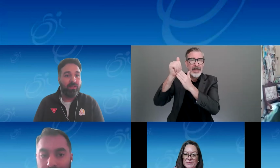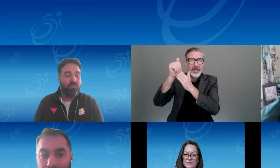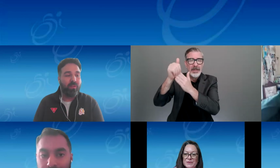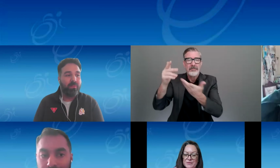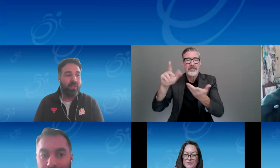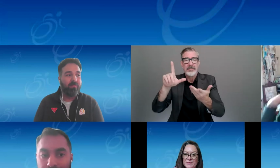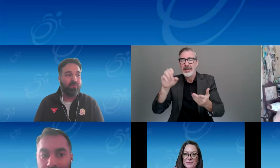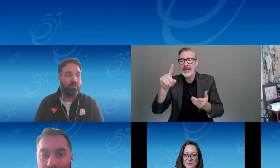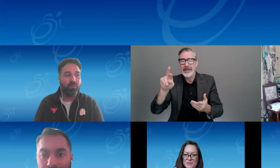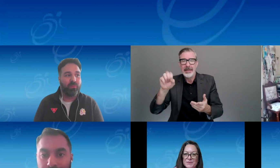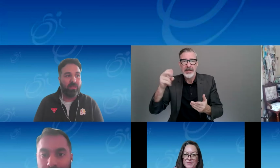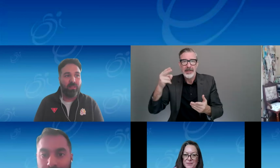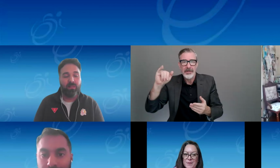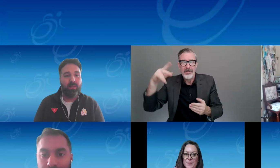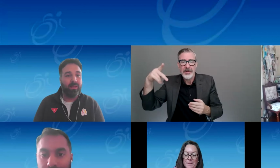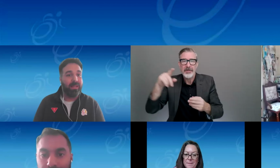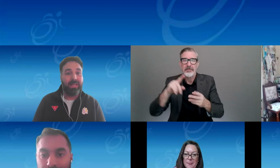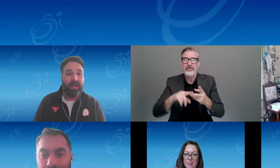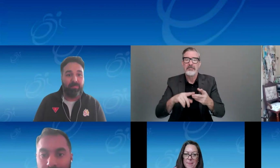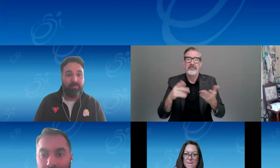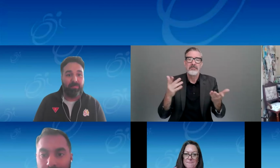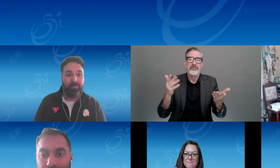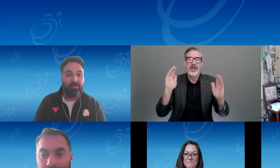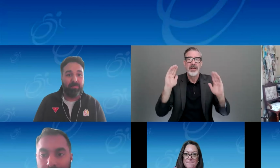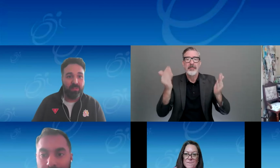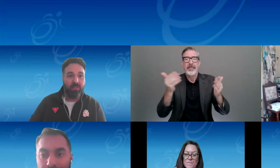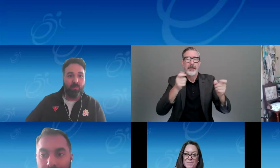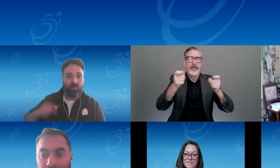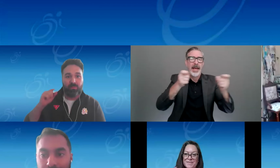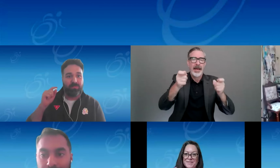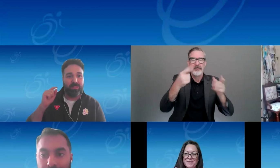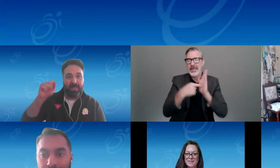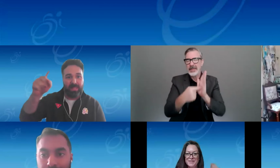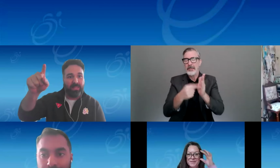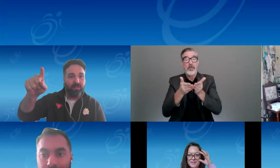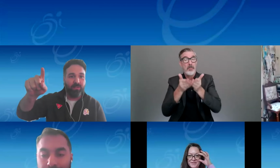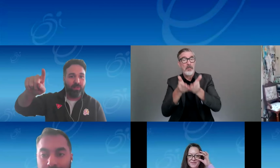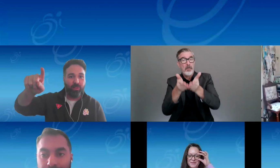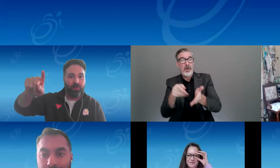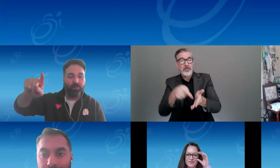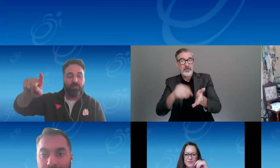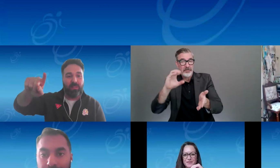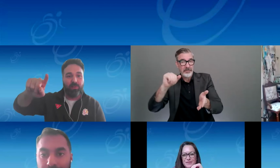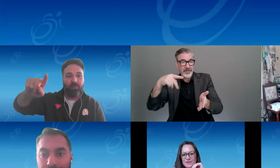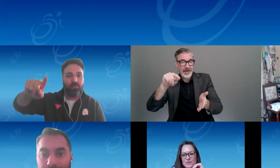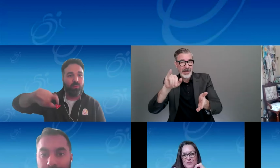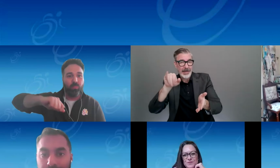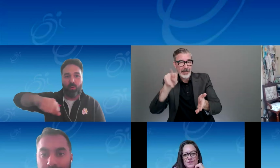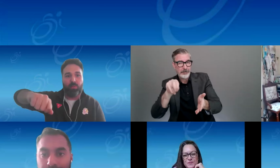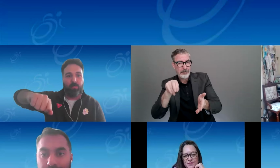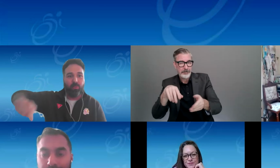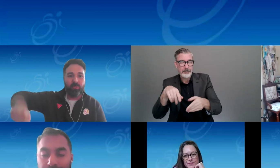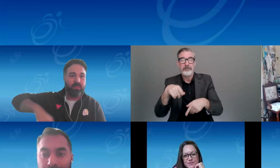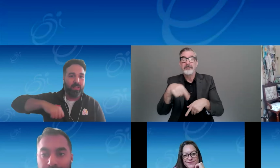And then sometimes you will see a captain of a boat will demand their sailors to row the boat.